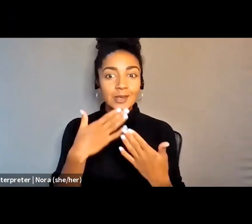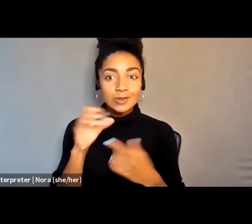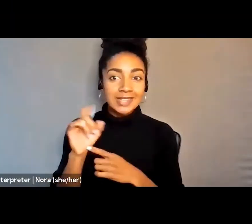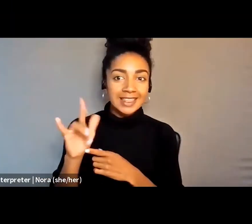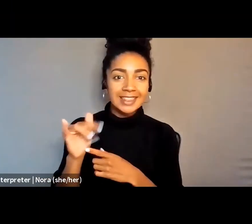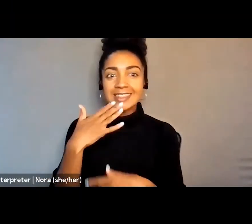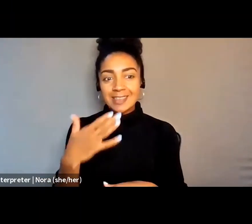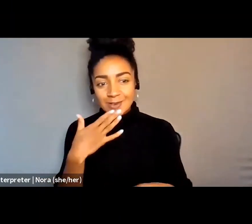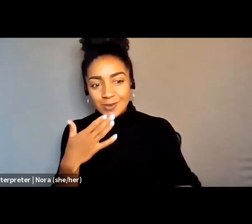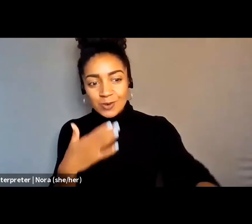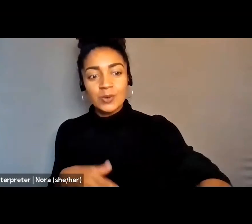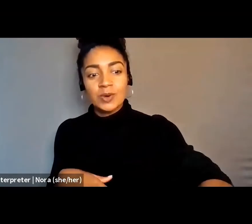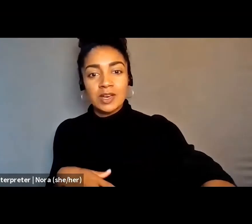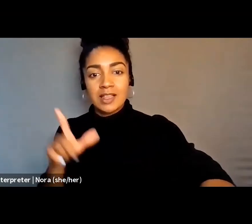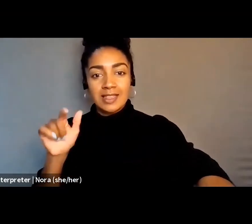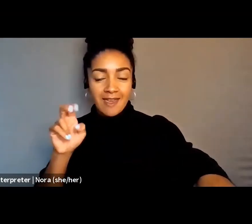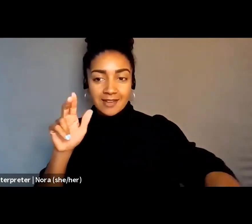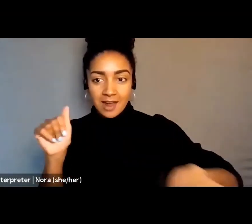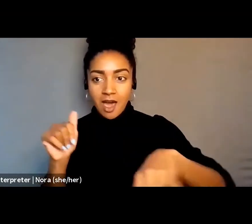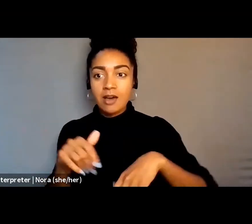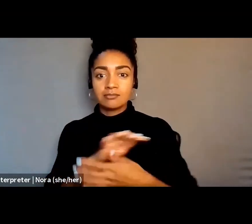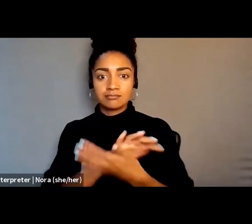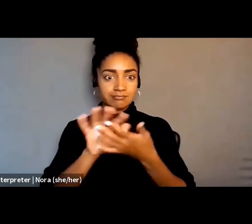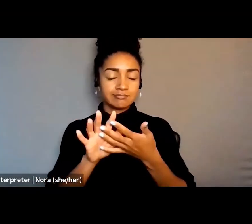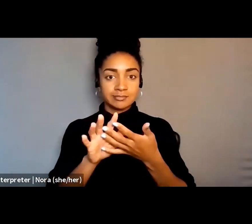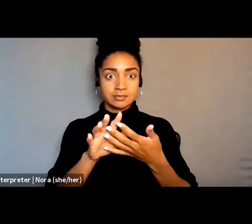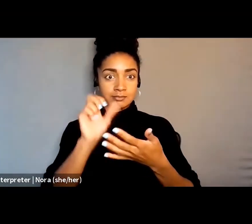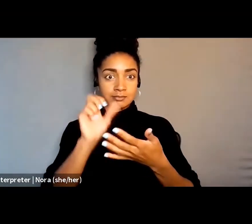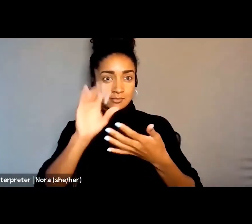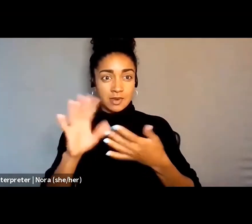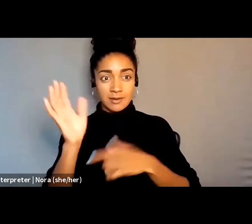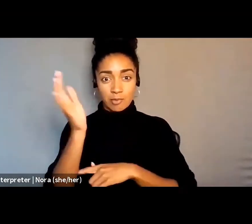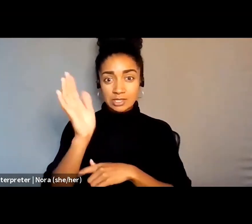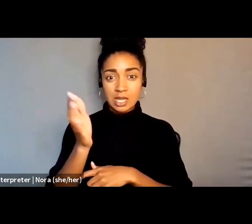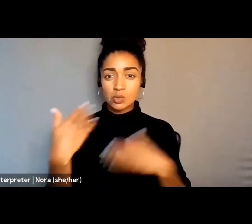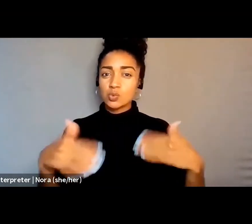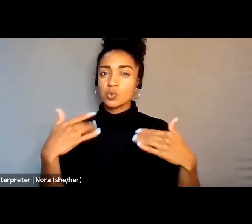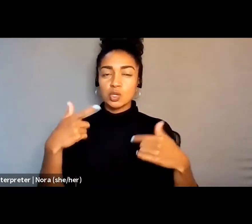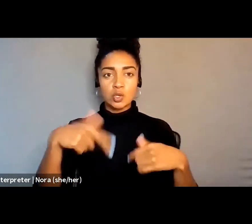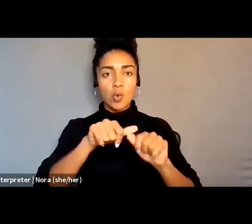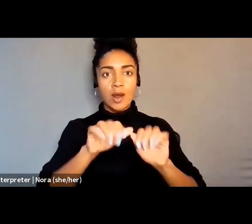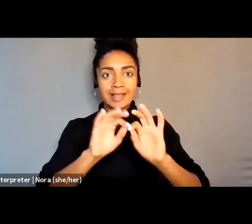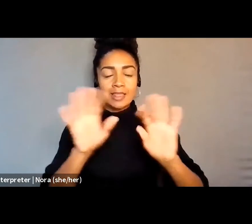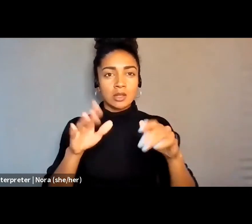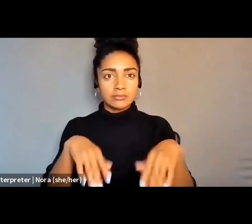These are very forward-looking presentations and you set us up for the present but the future.